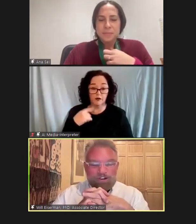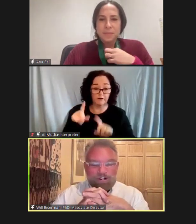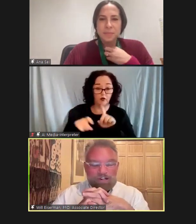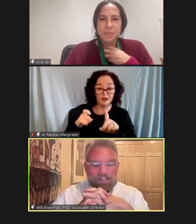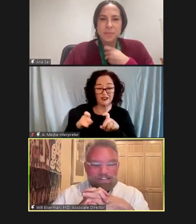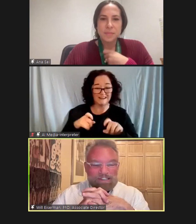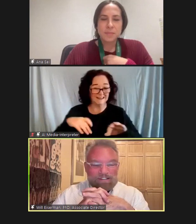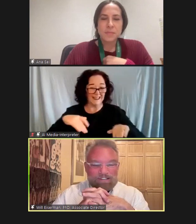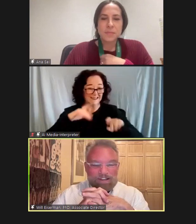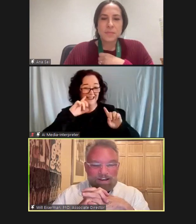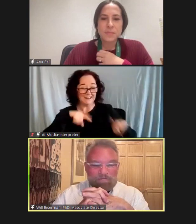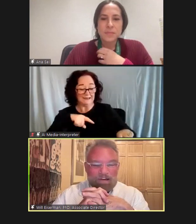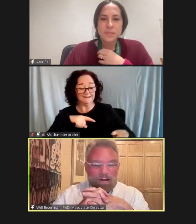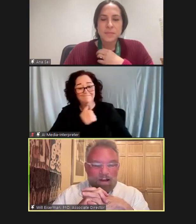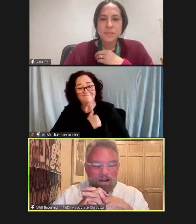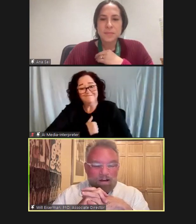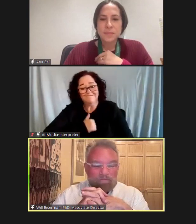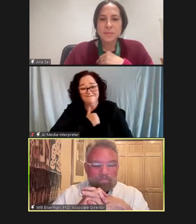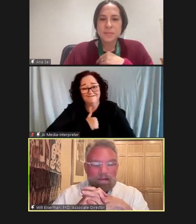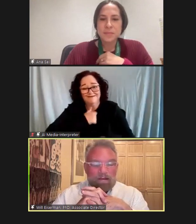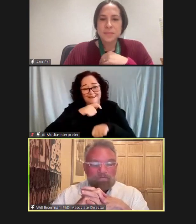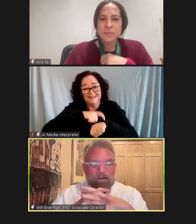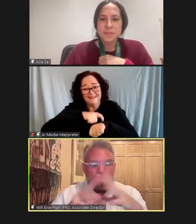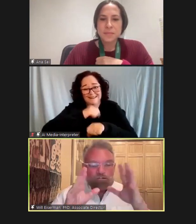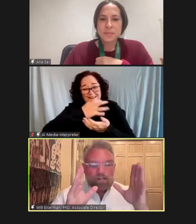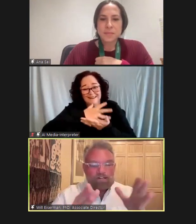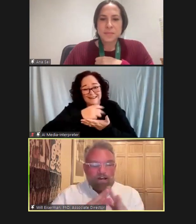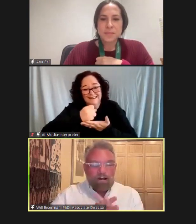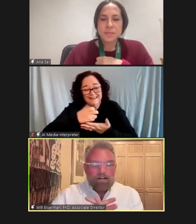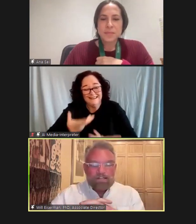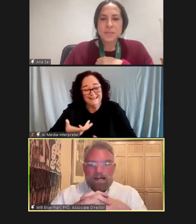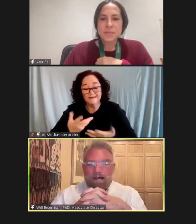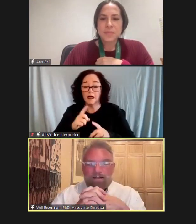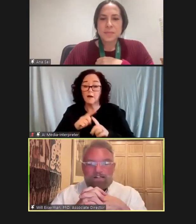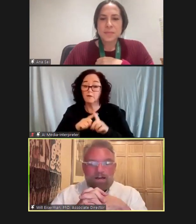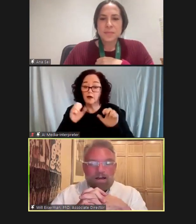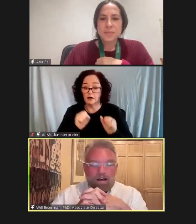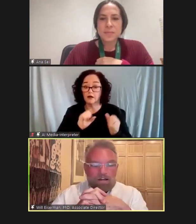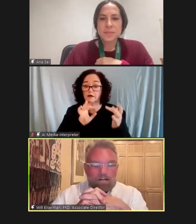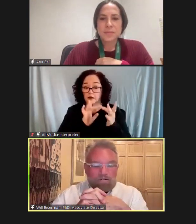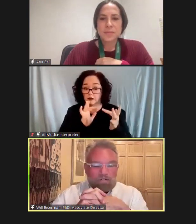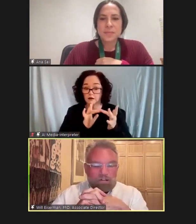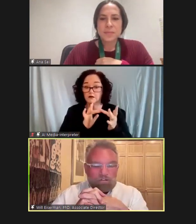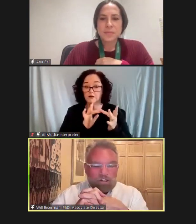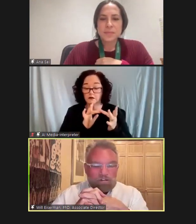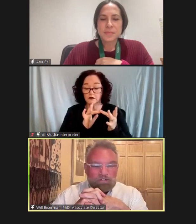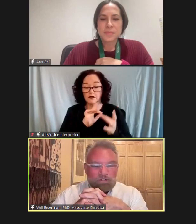didn't get to them um but you can